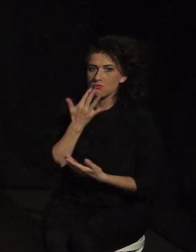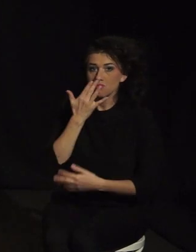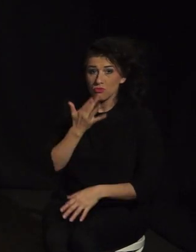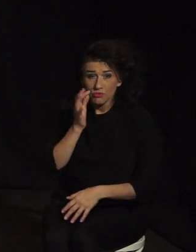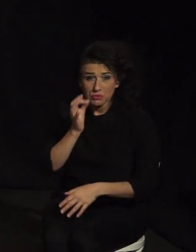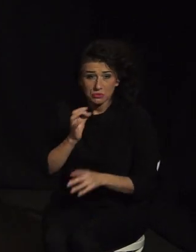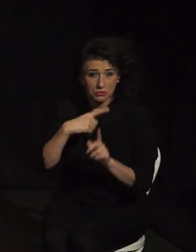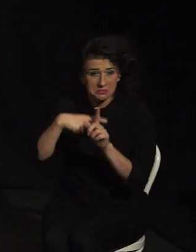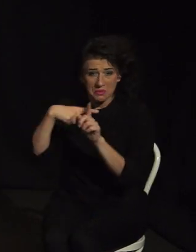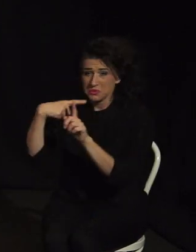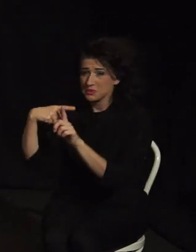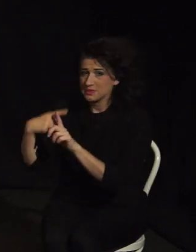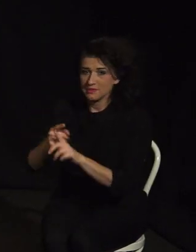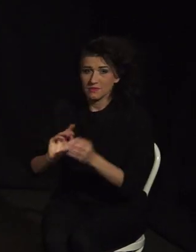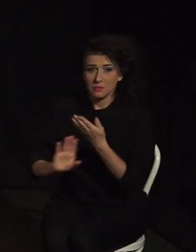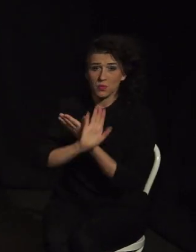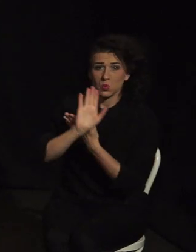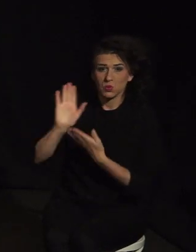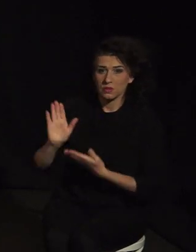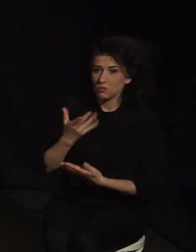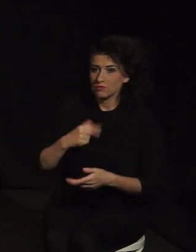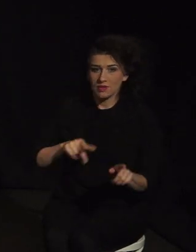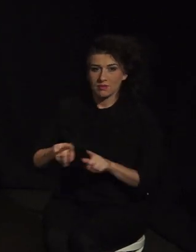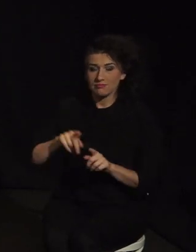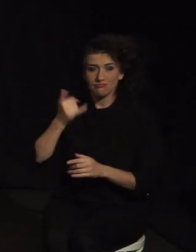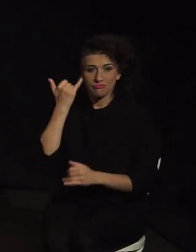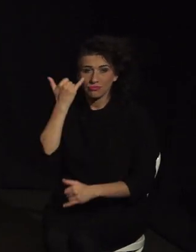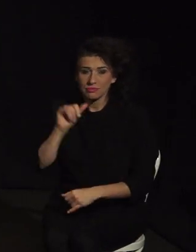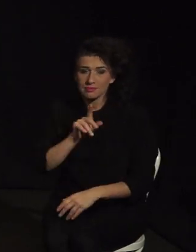because a museum might sound bad.